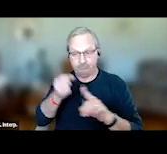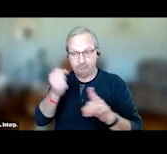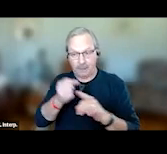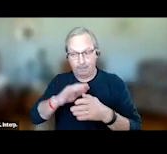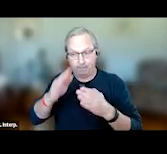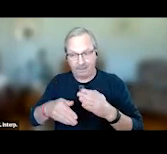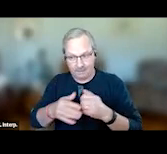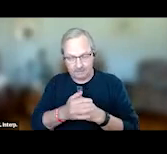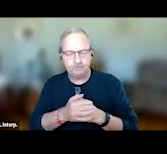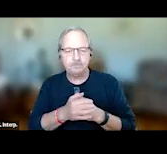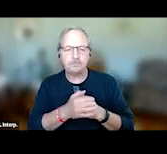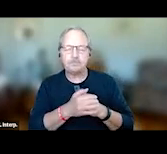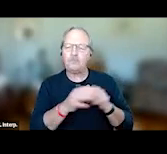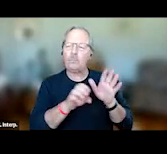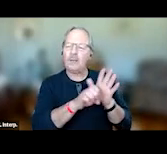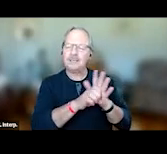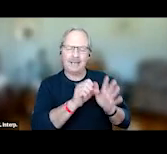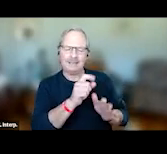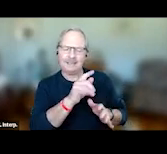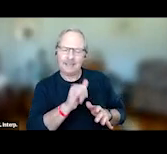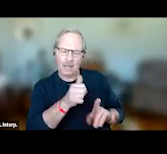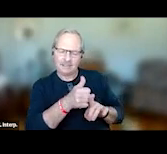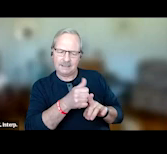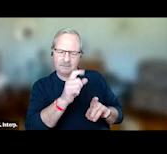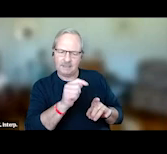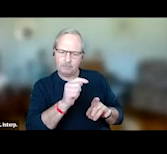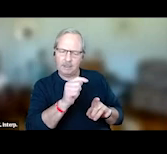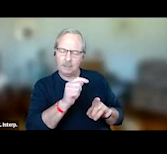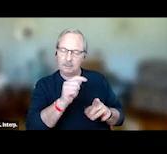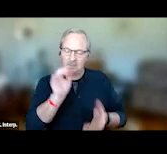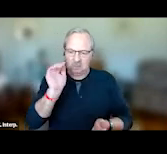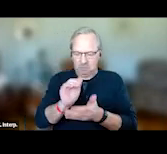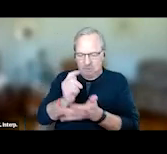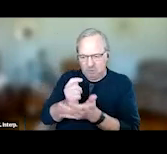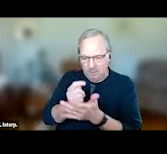For example, stigma and self-stigma decrease treatment engagement and increased risk for suicide,